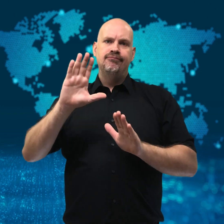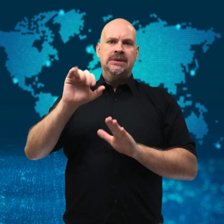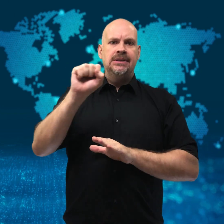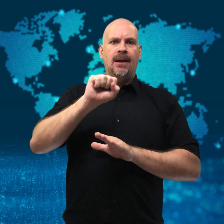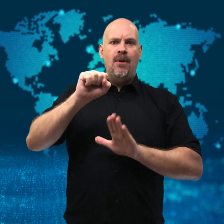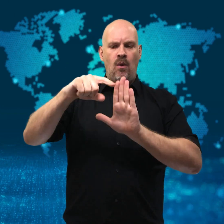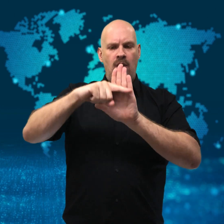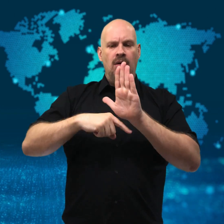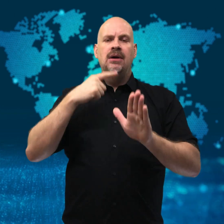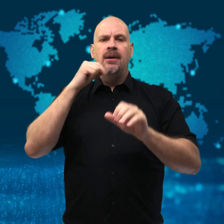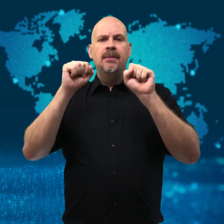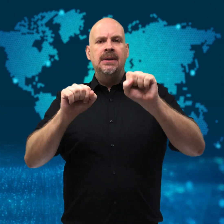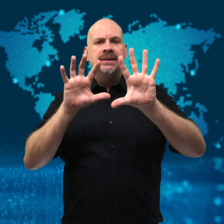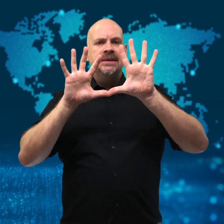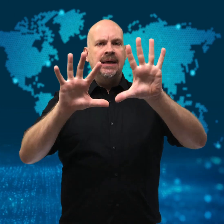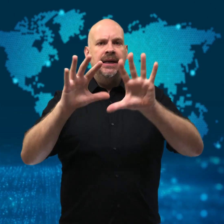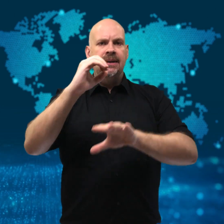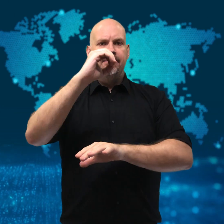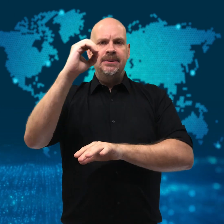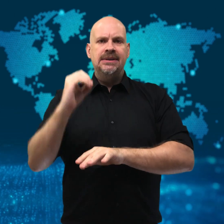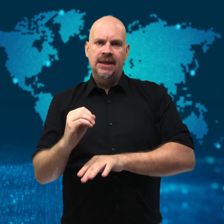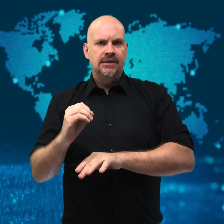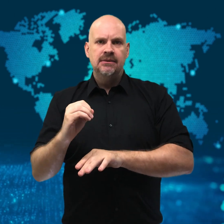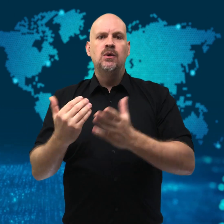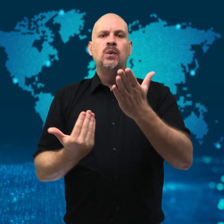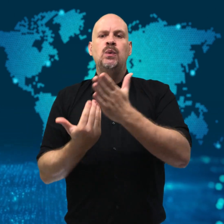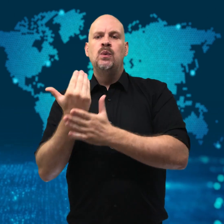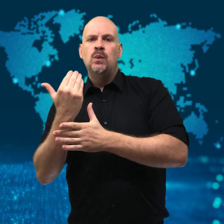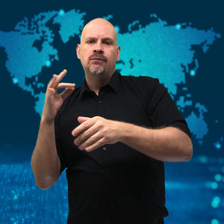The parties were again tied 26-26.